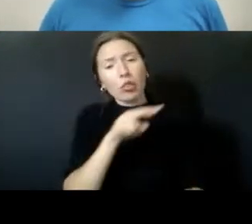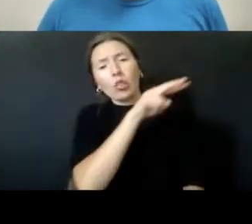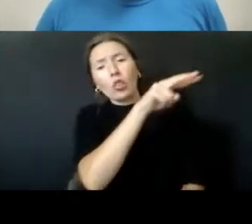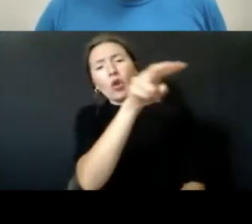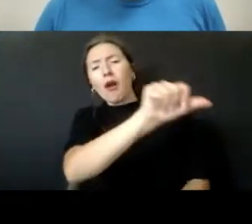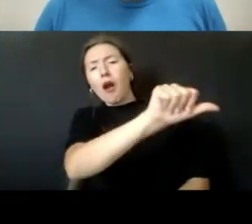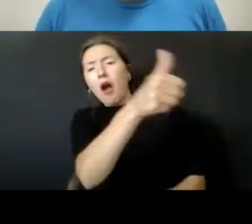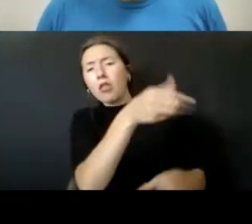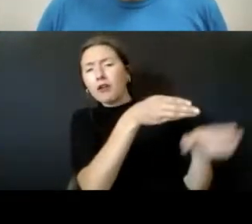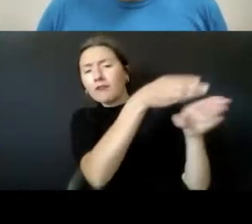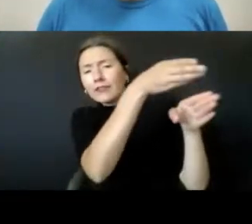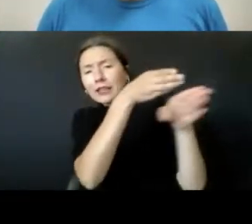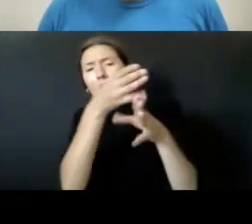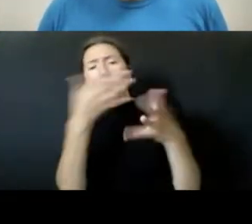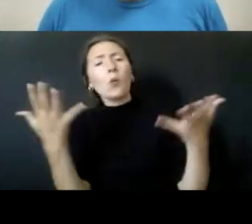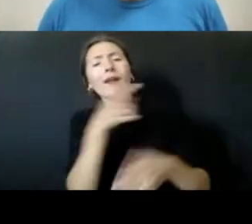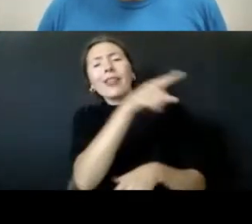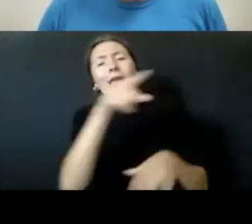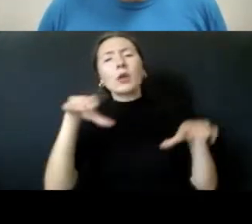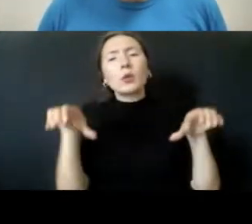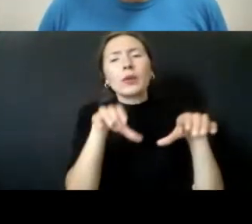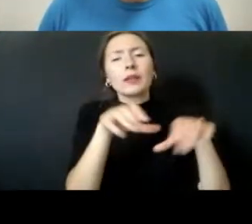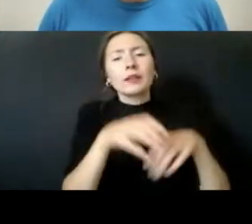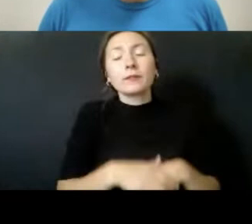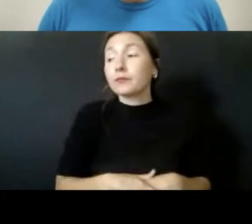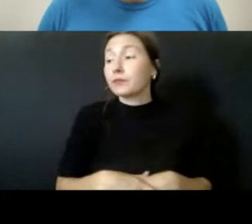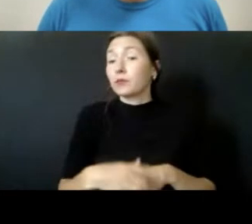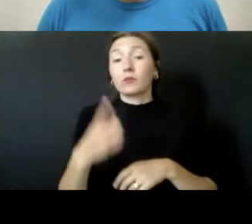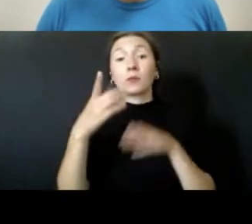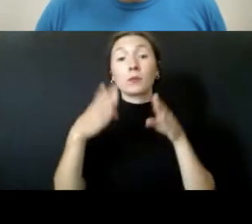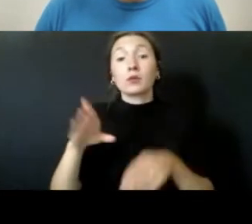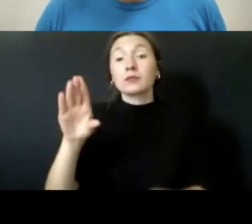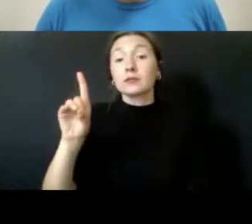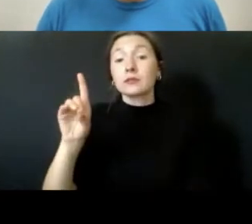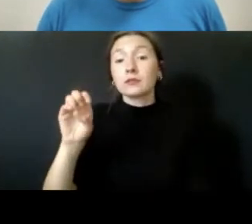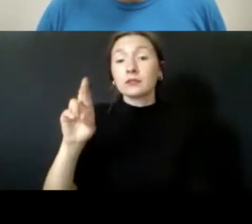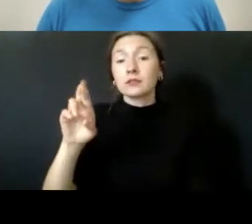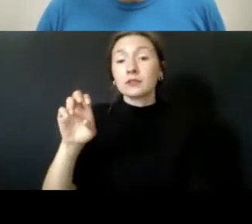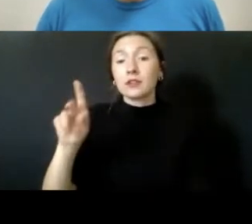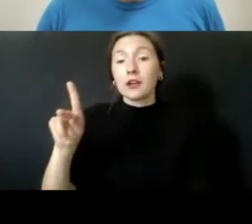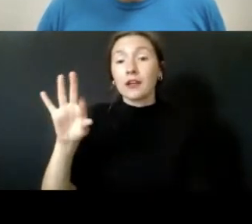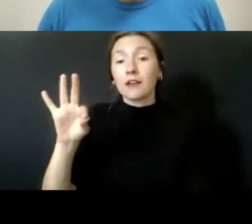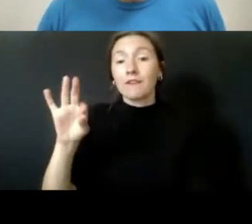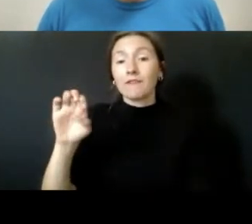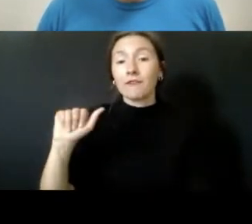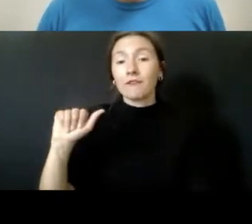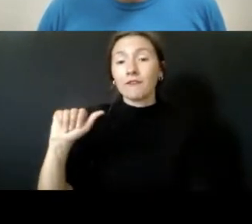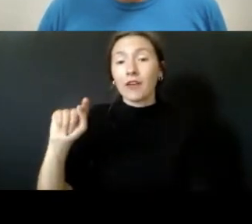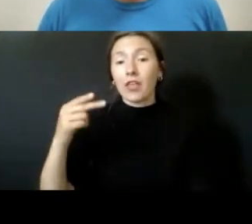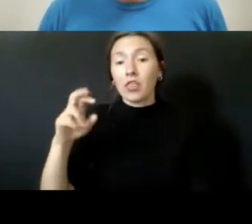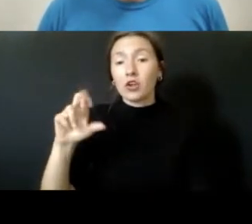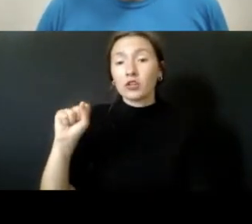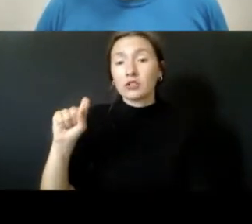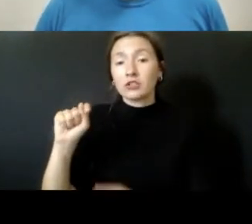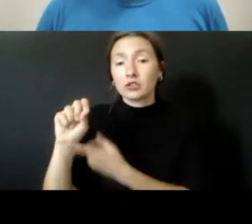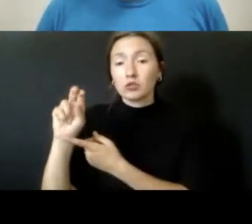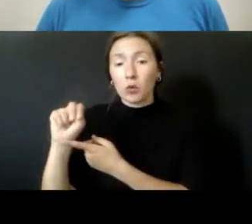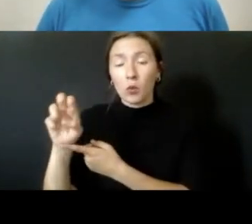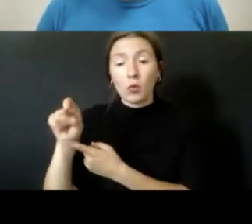if you're on twitter it's at feather fea th er has amazing presentations and writing about accessible